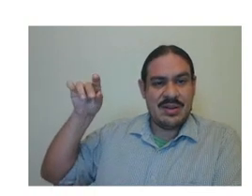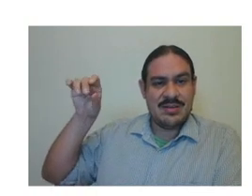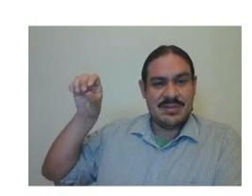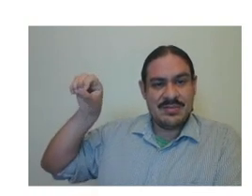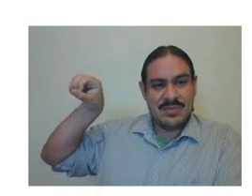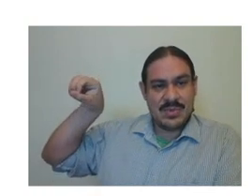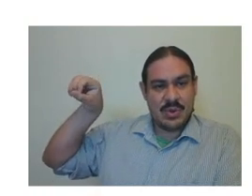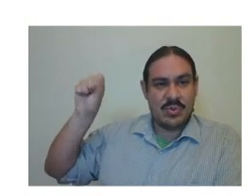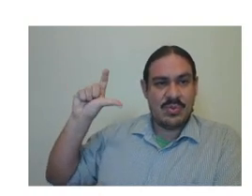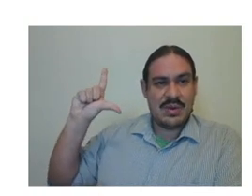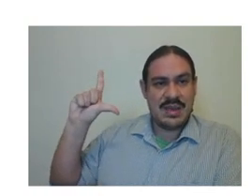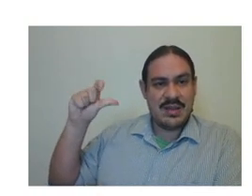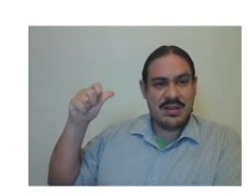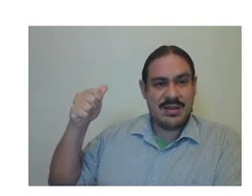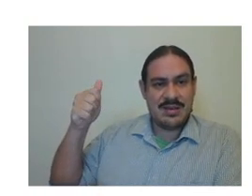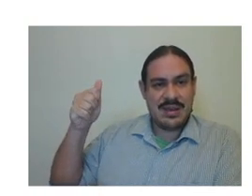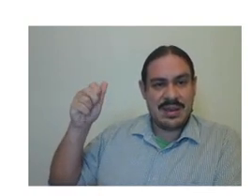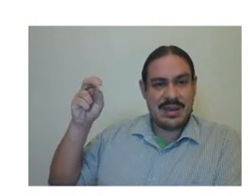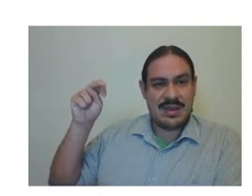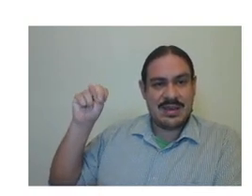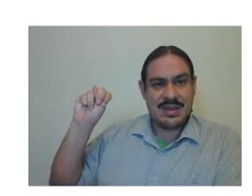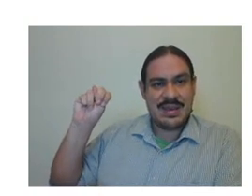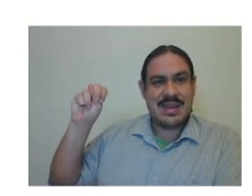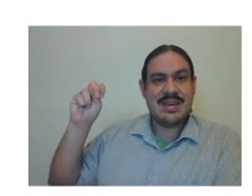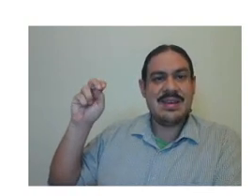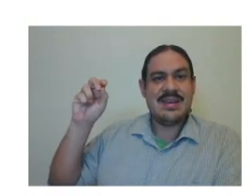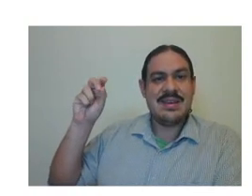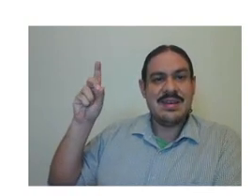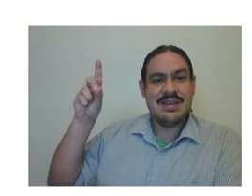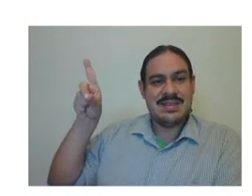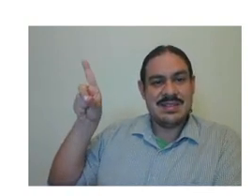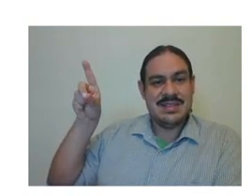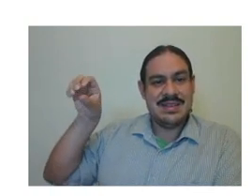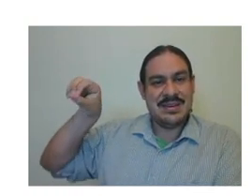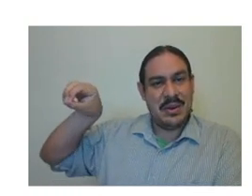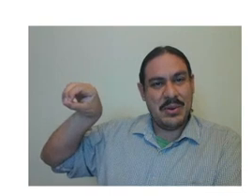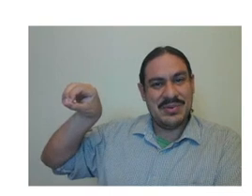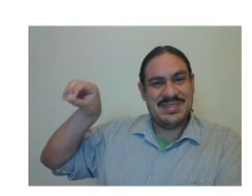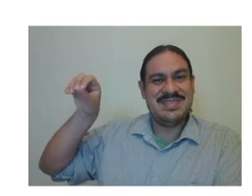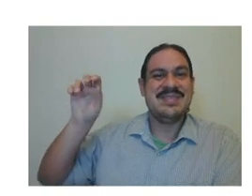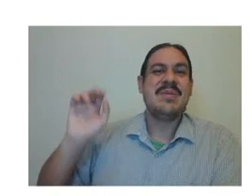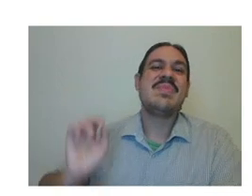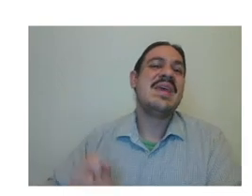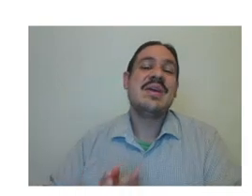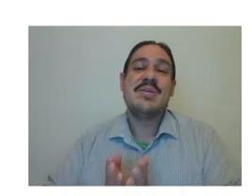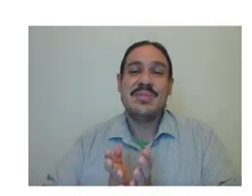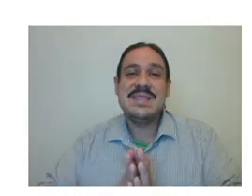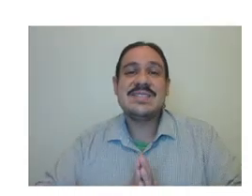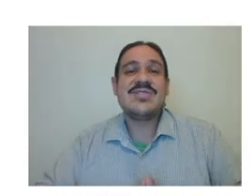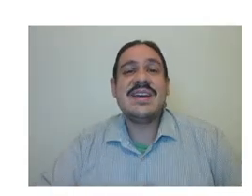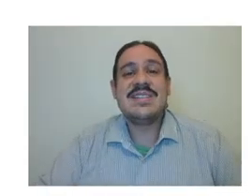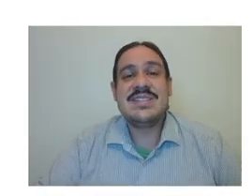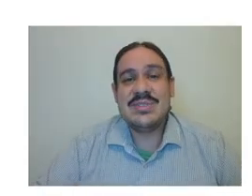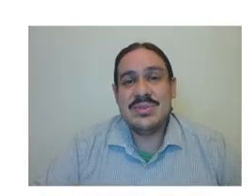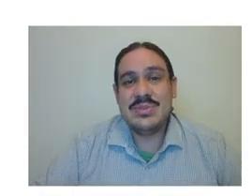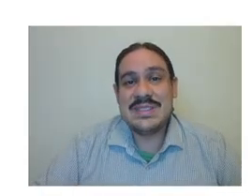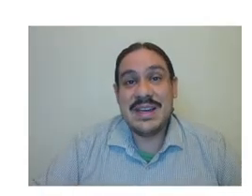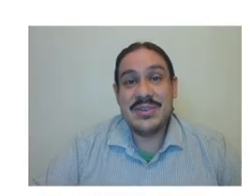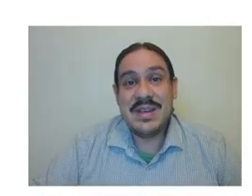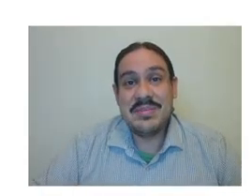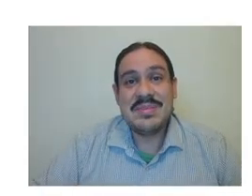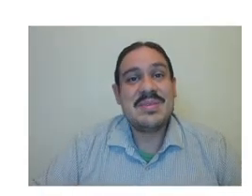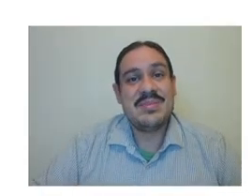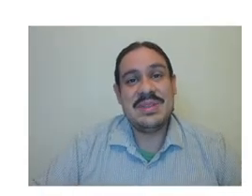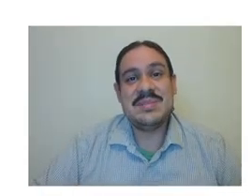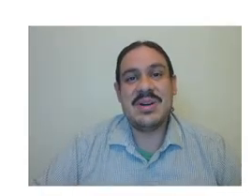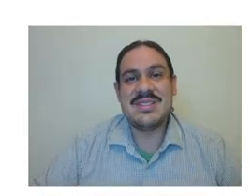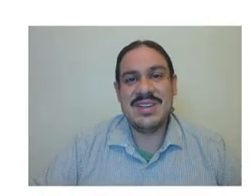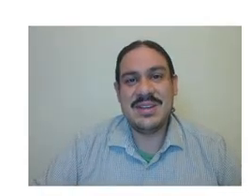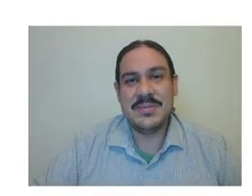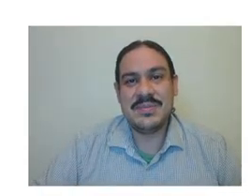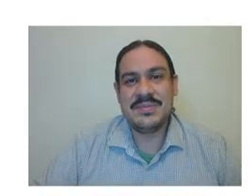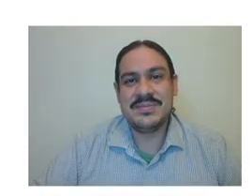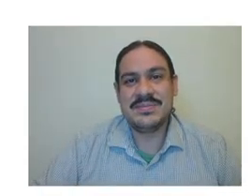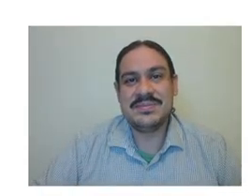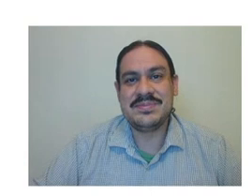sign your name please pause the video